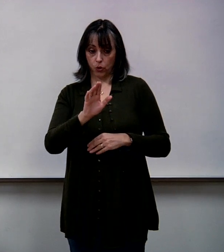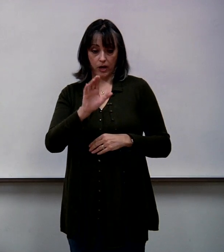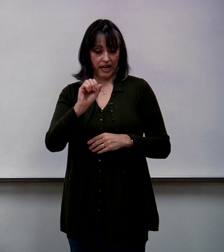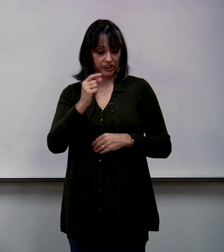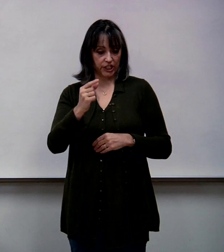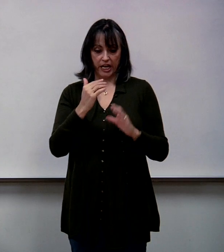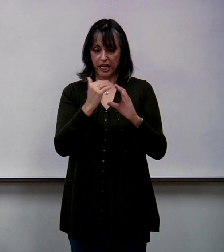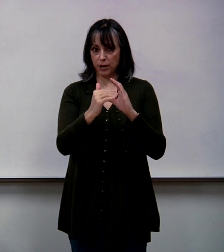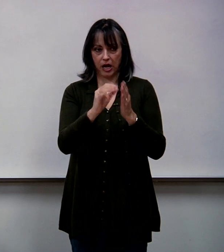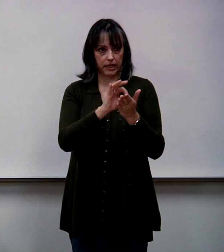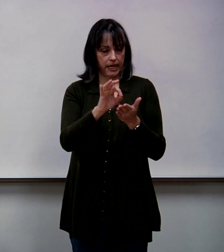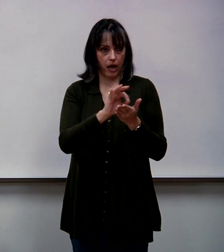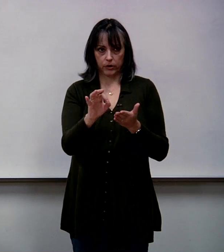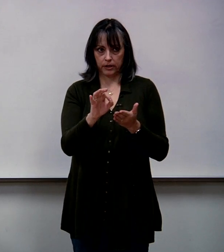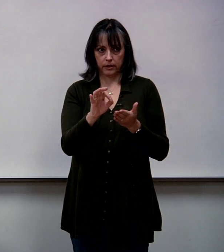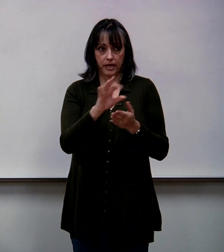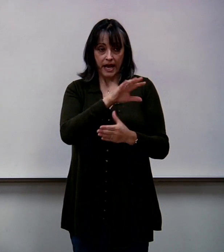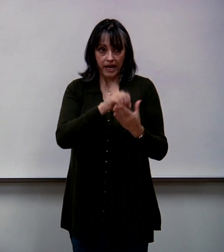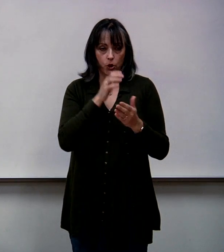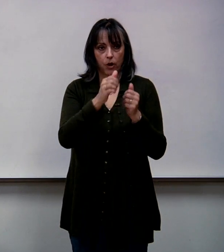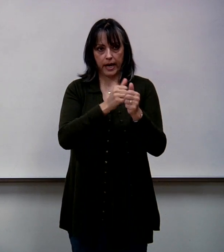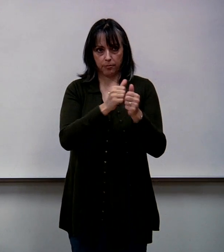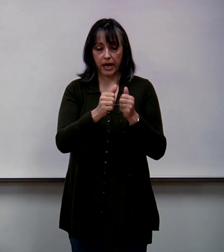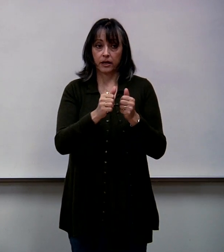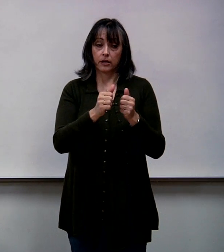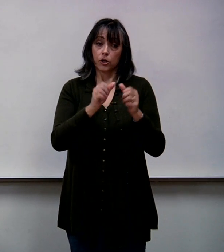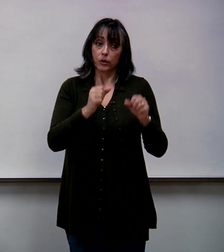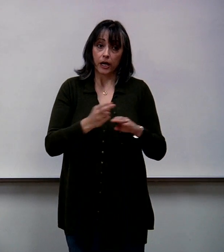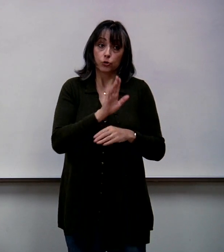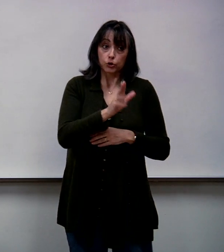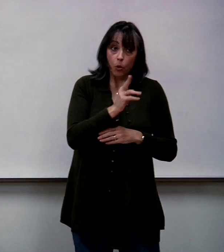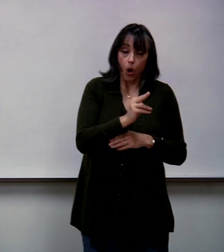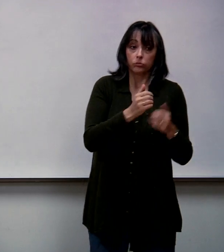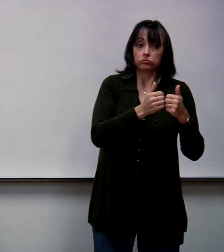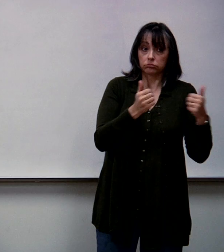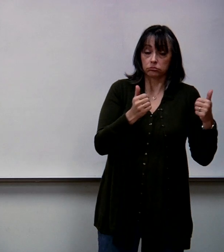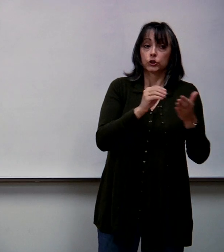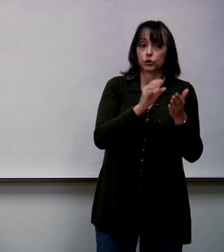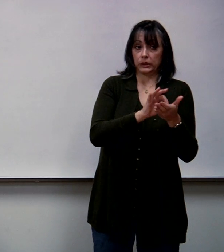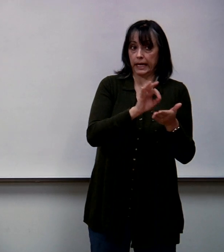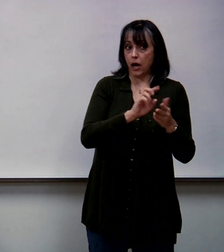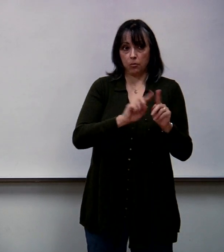email account as part of your campaign. You would need to use your student email account.